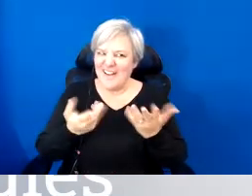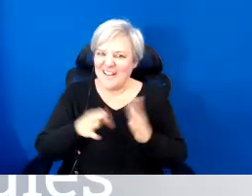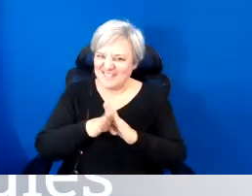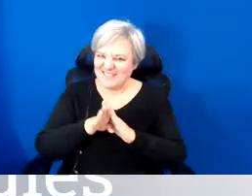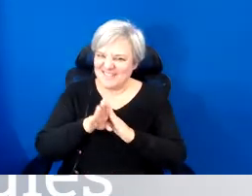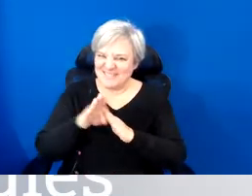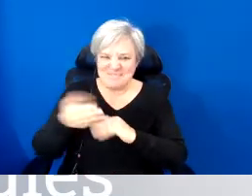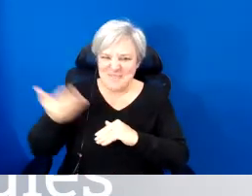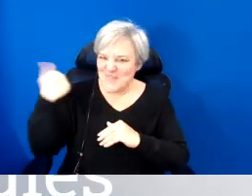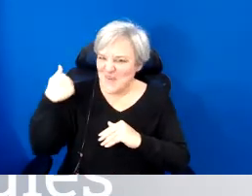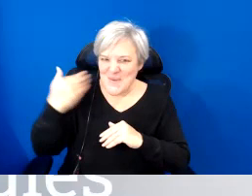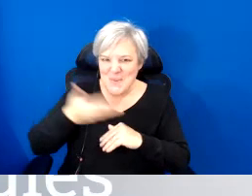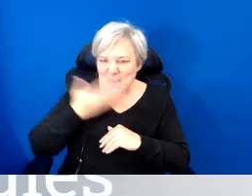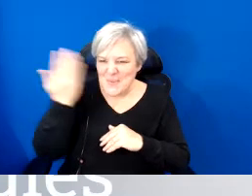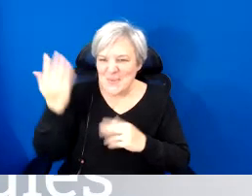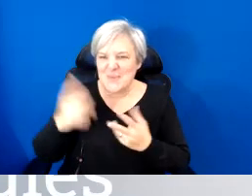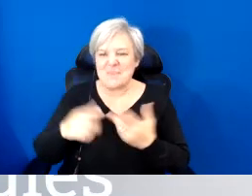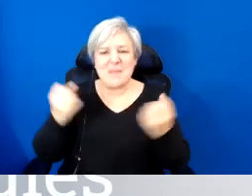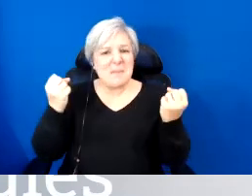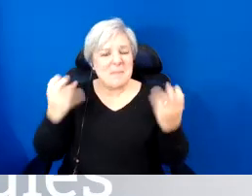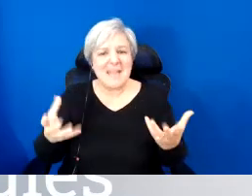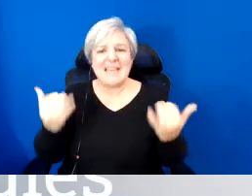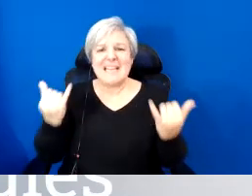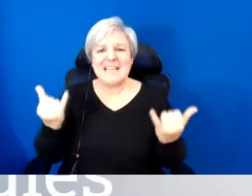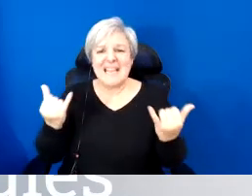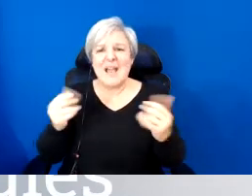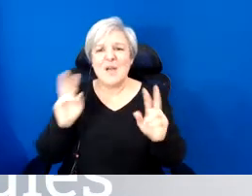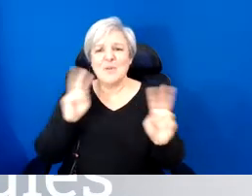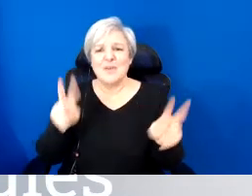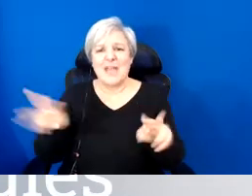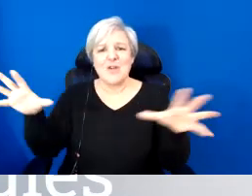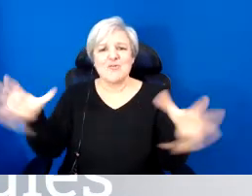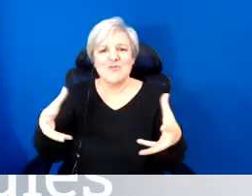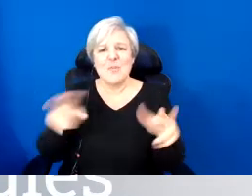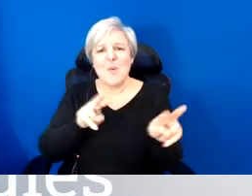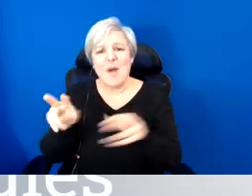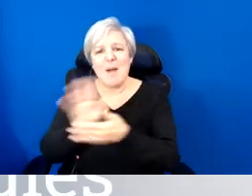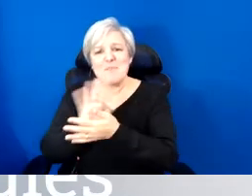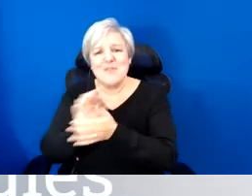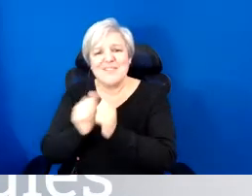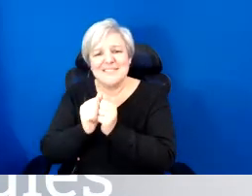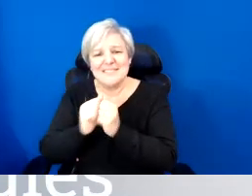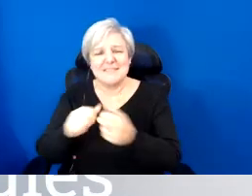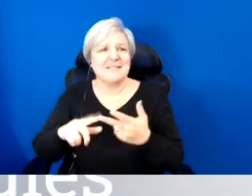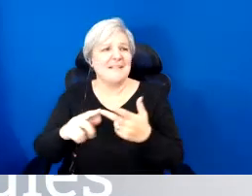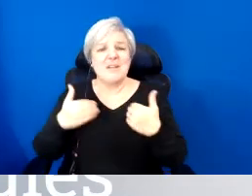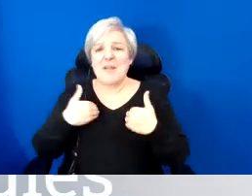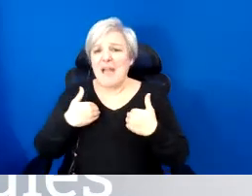There are streaming platforms where you can watch your movie as a group. There are also classes you could take remotely that weren't